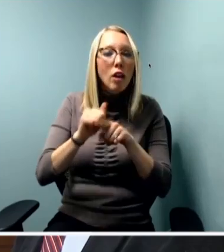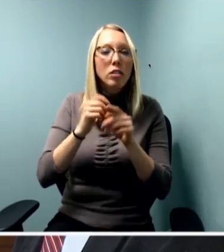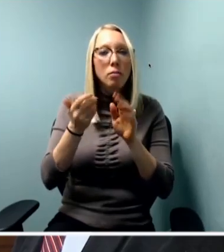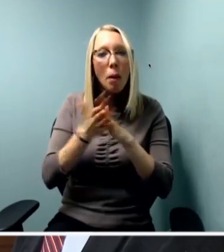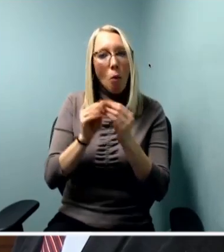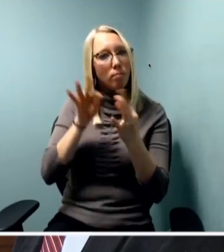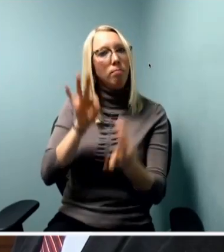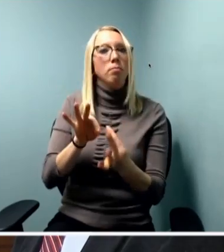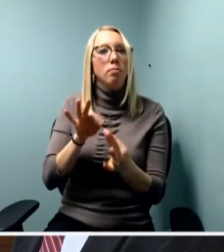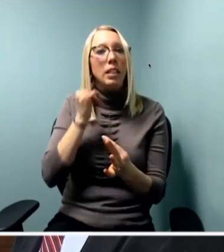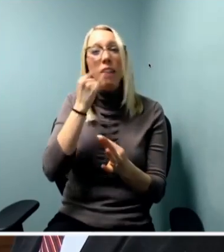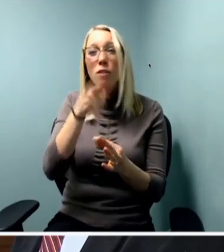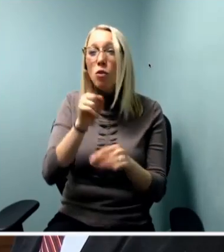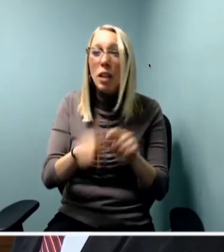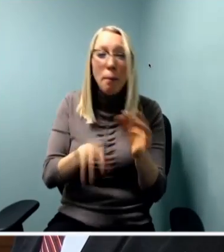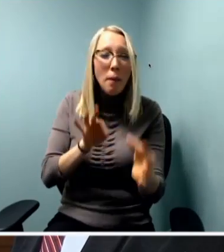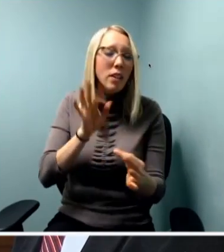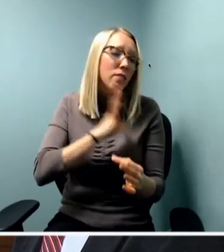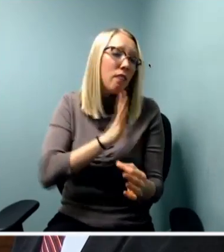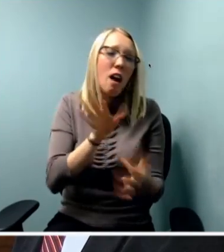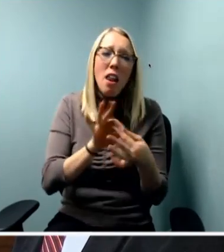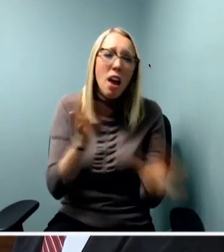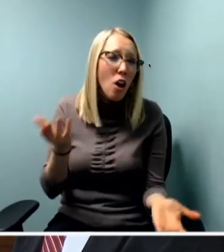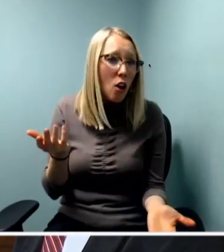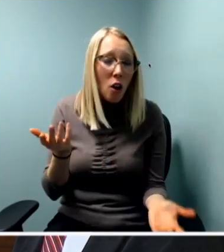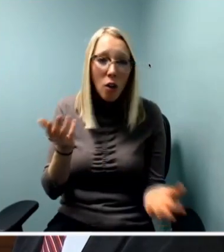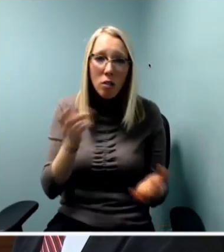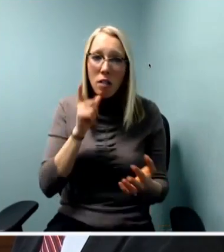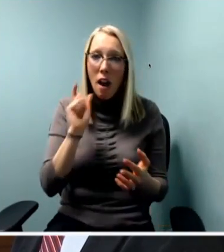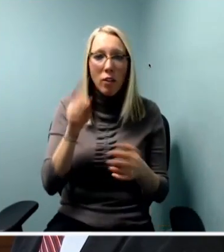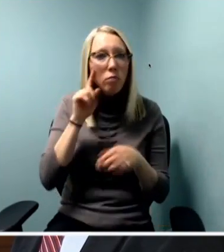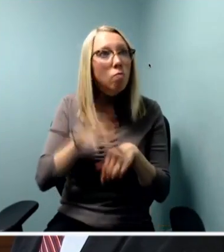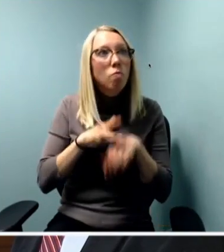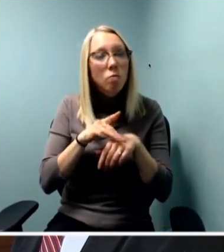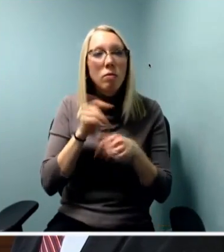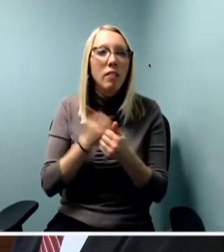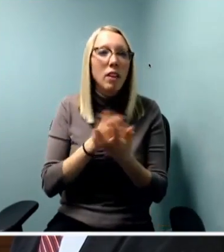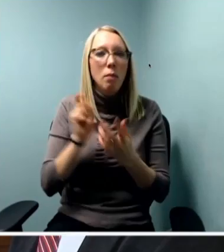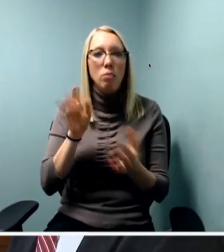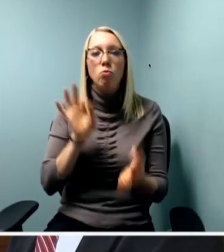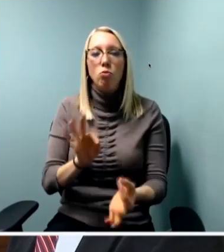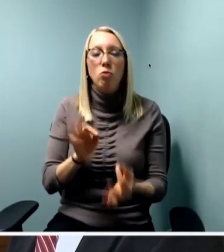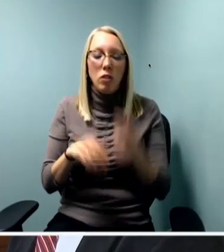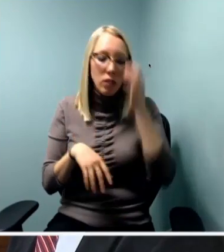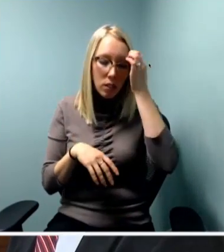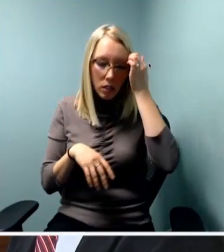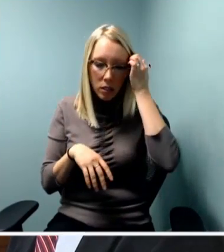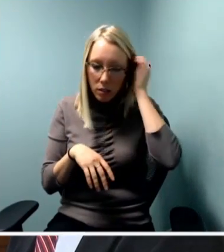You let it go. And not everything do you hold on to. And that stuff has always been important to me.